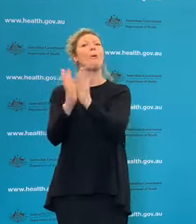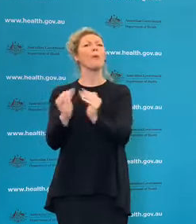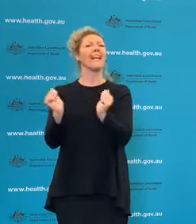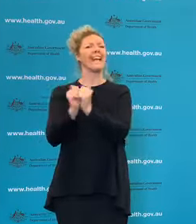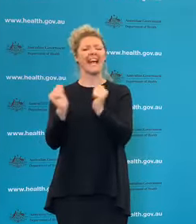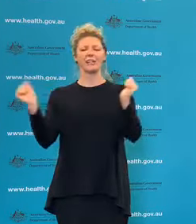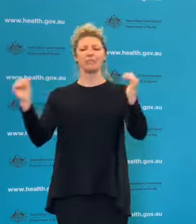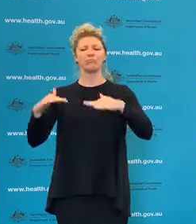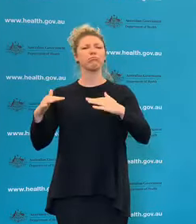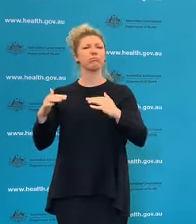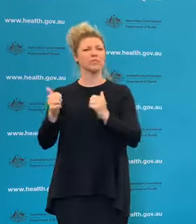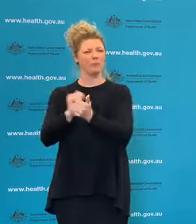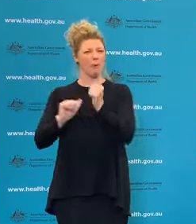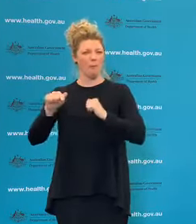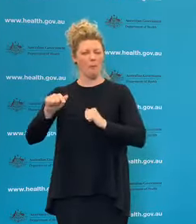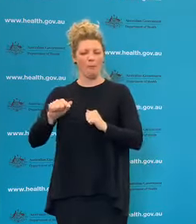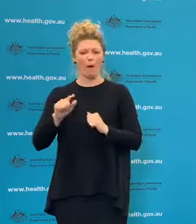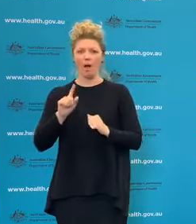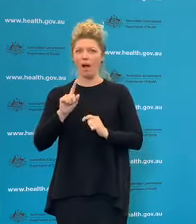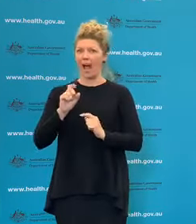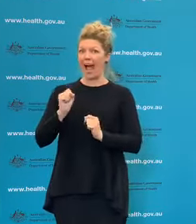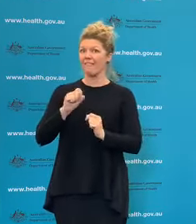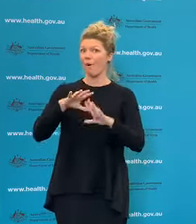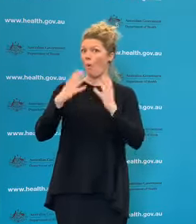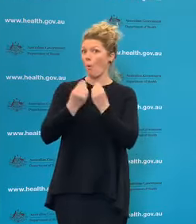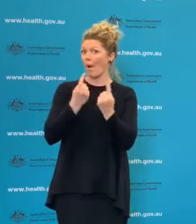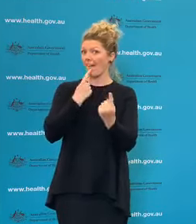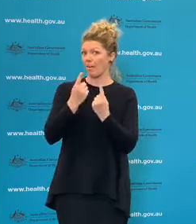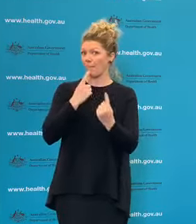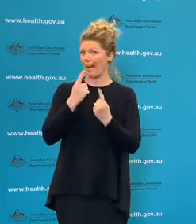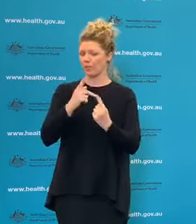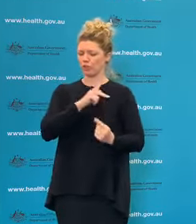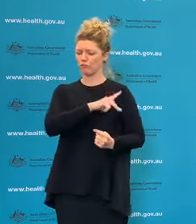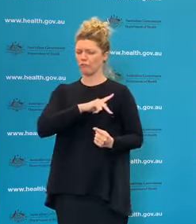the National Cabinet meet tomorrow and then again on Friday into coming up with some guidelines into sport